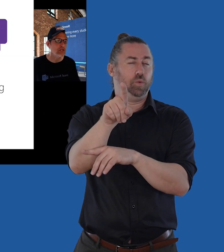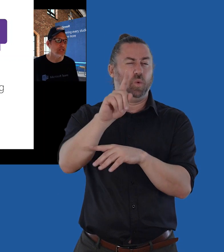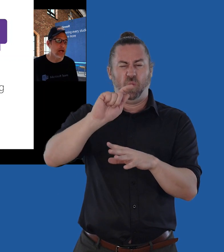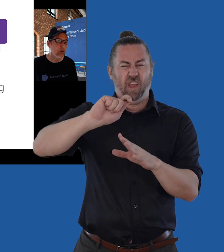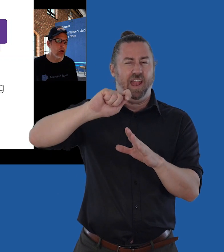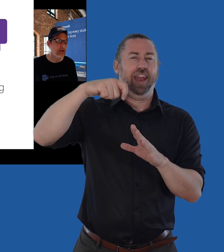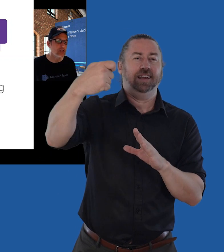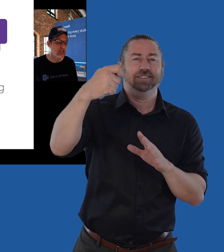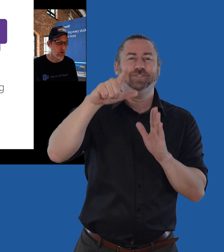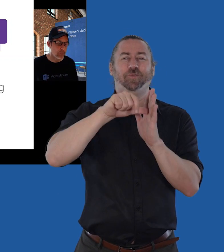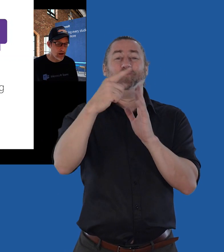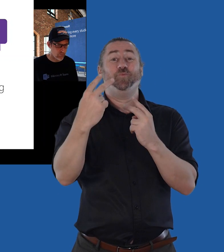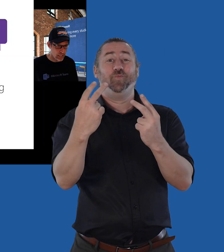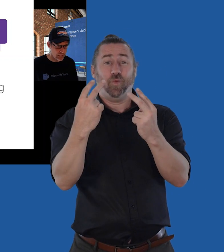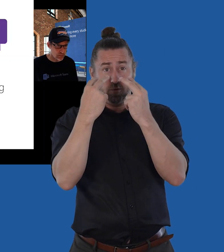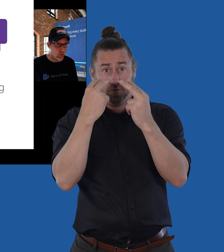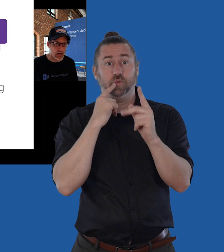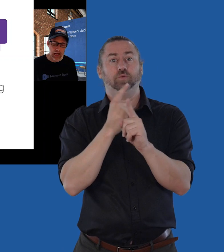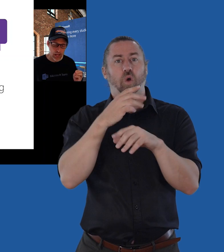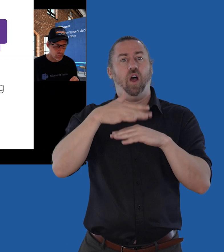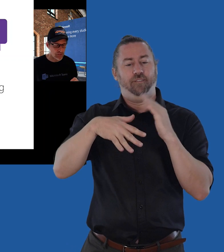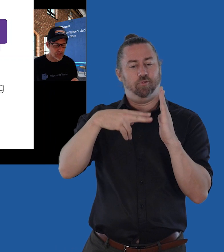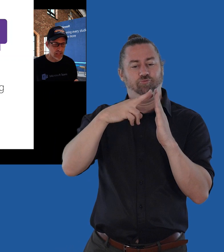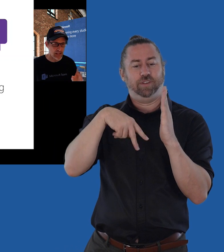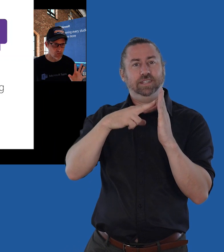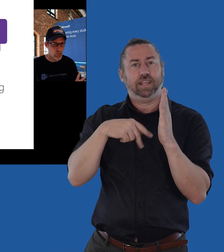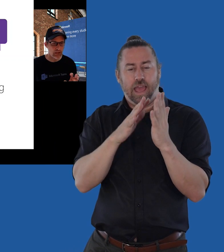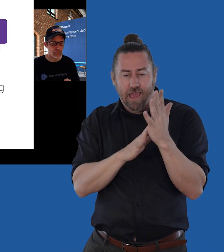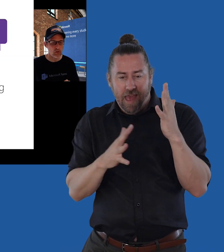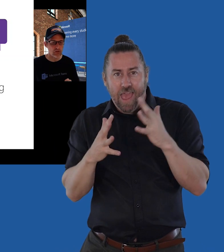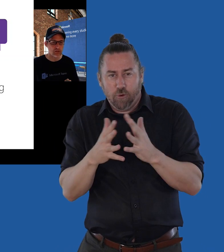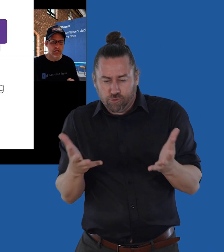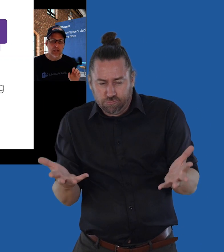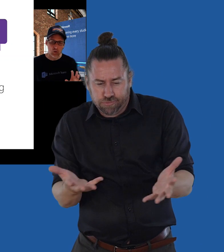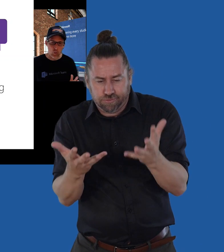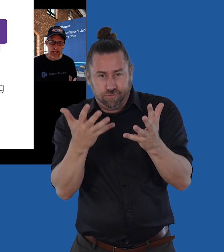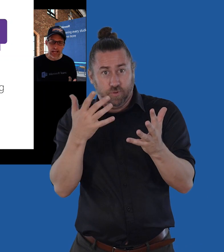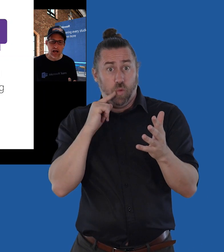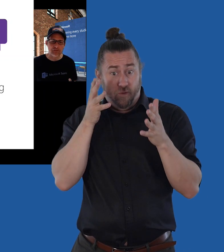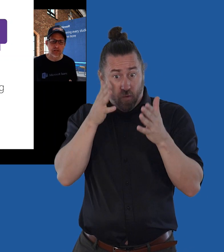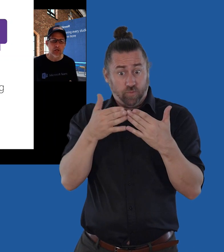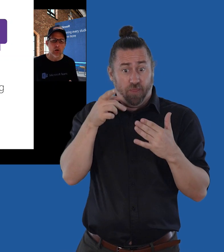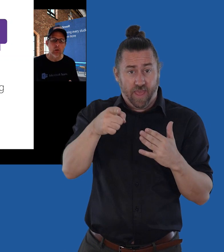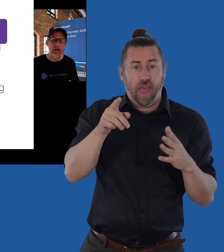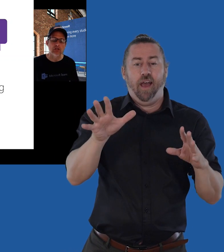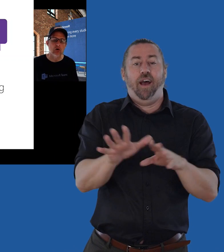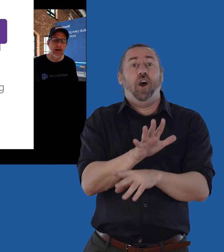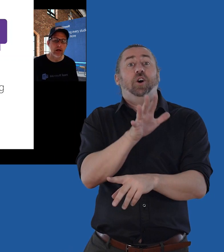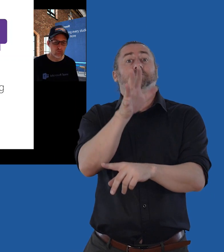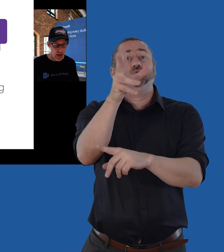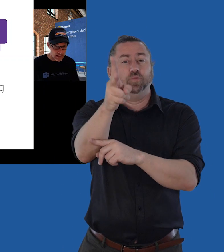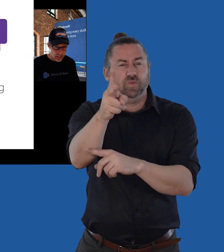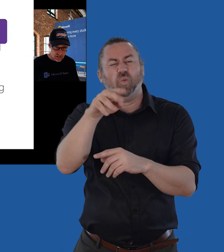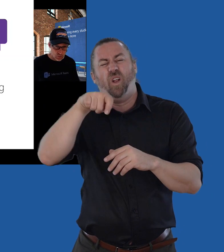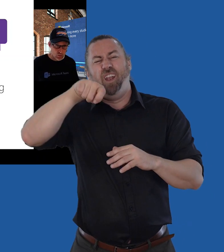I should say we're going to talk about reading support 100%, that's what we're gonna focus on. The week after, we're gonna talk about writing support,